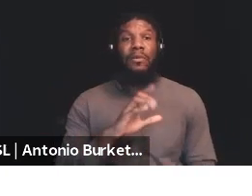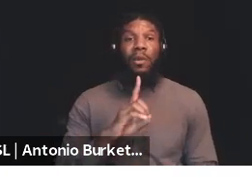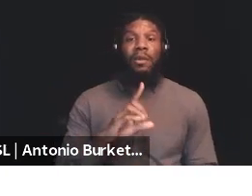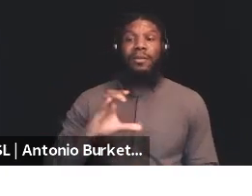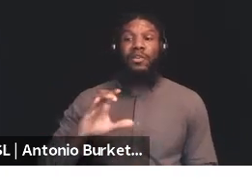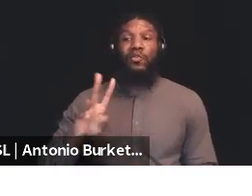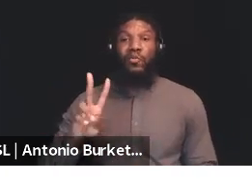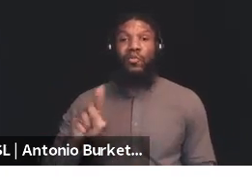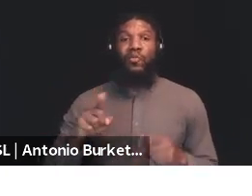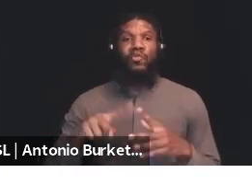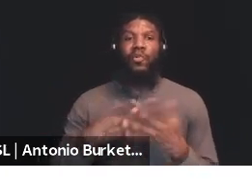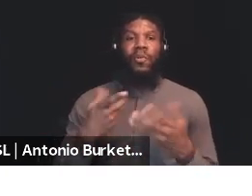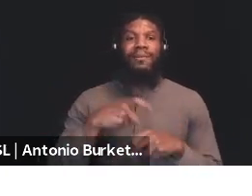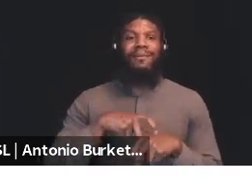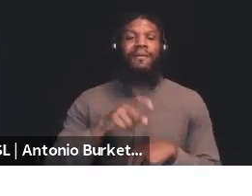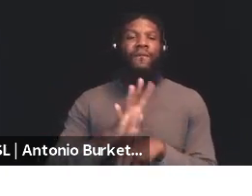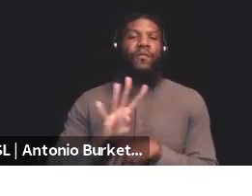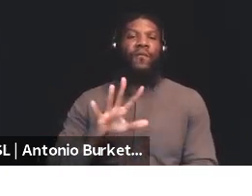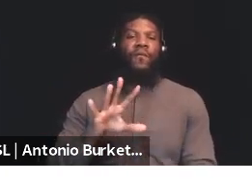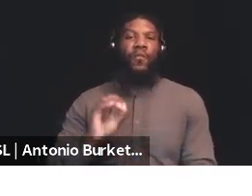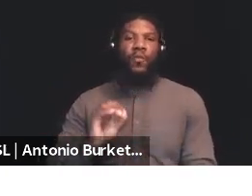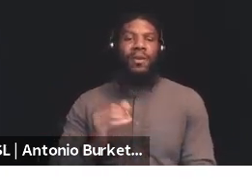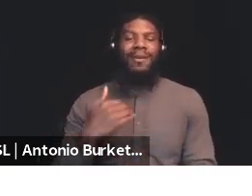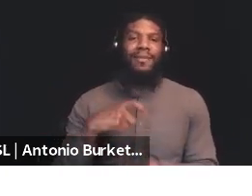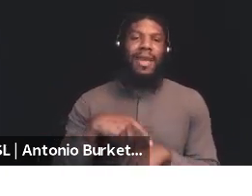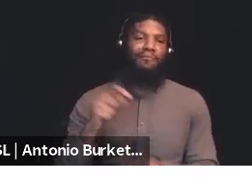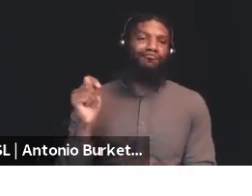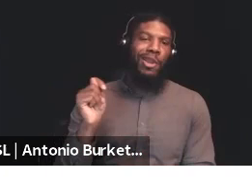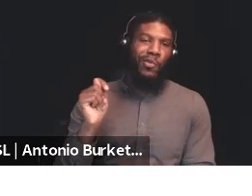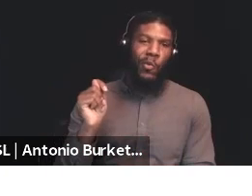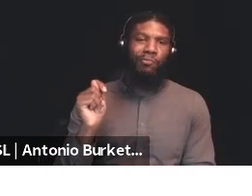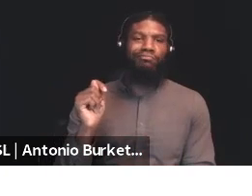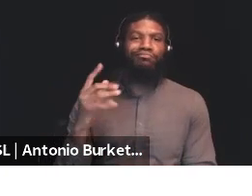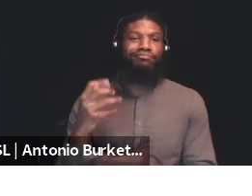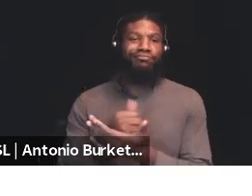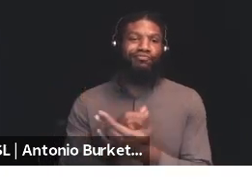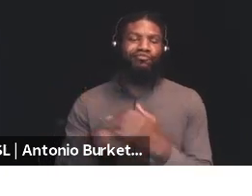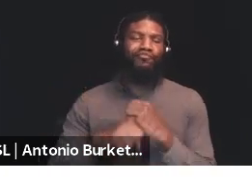they start at 440: so you have time for a bio break, stretch your legs. that kind of thing.